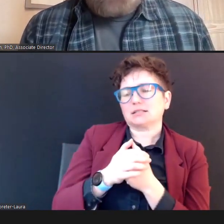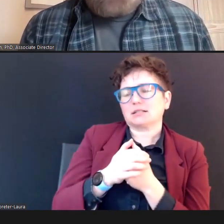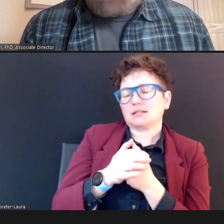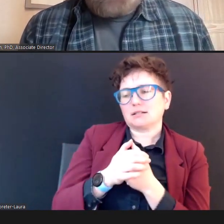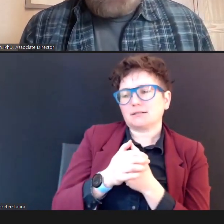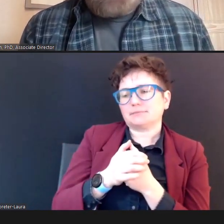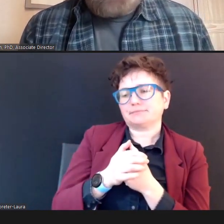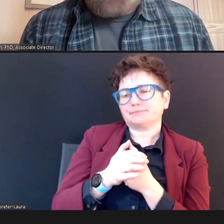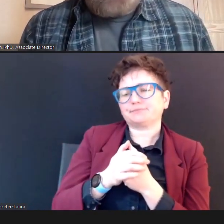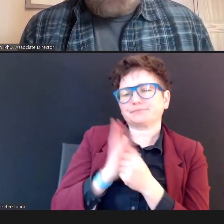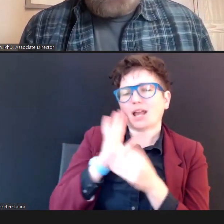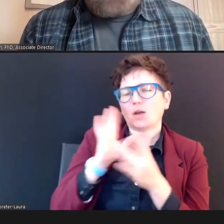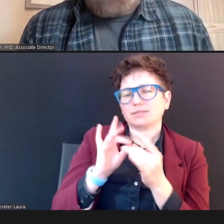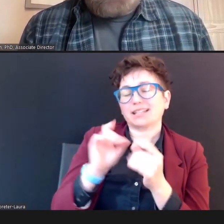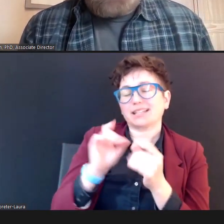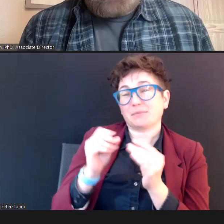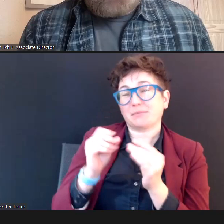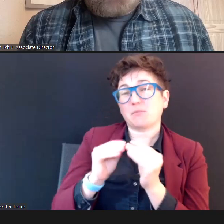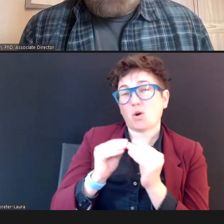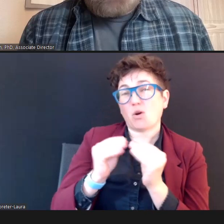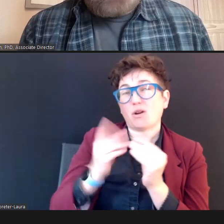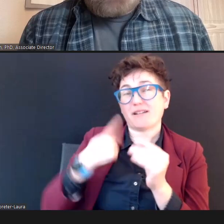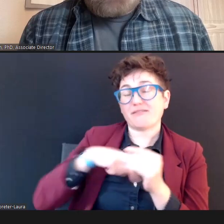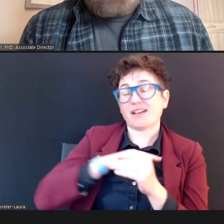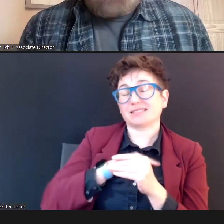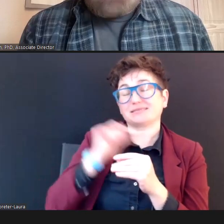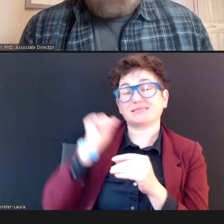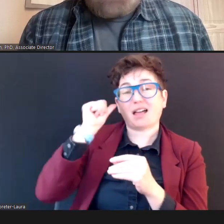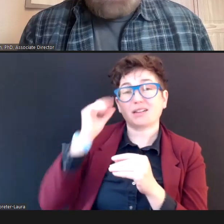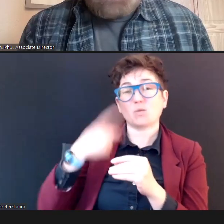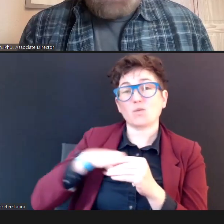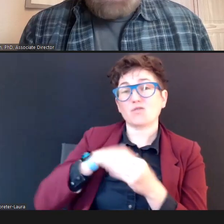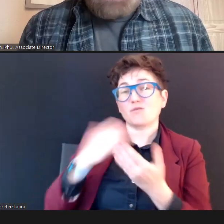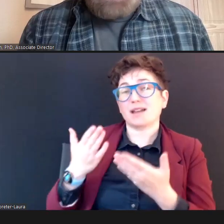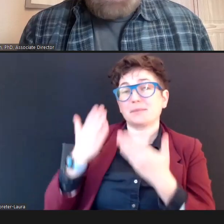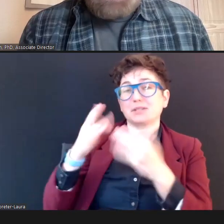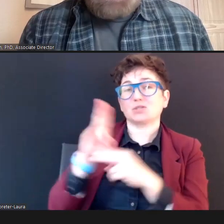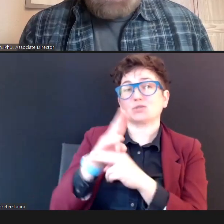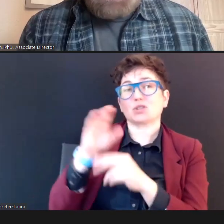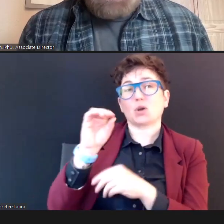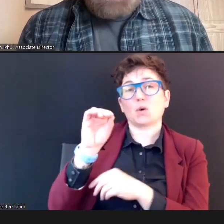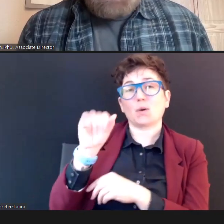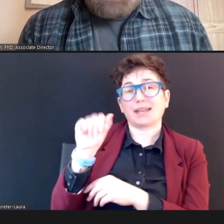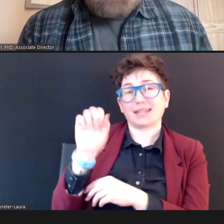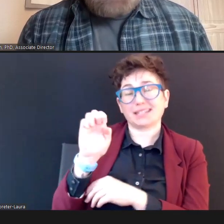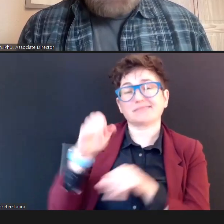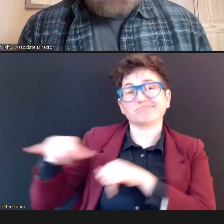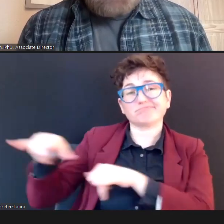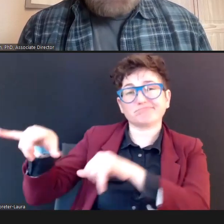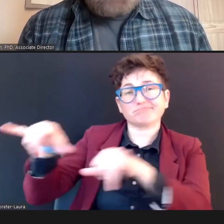say more and more of us audiologists are recommending the use of oees uniformly